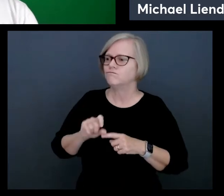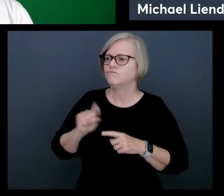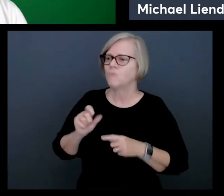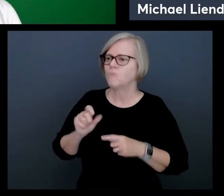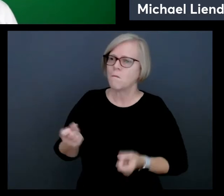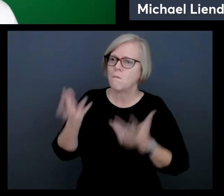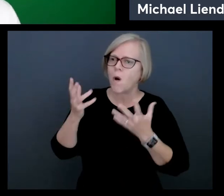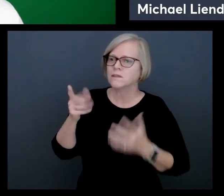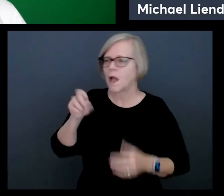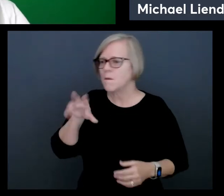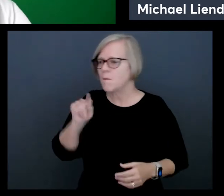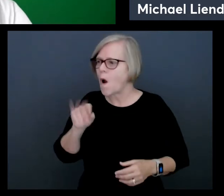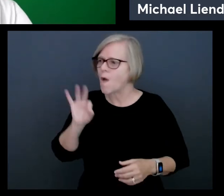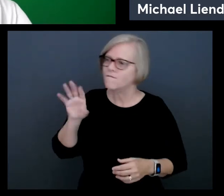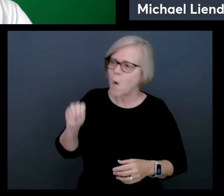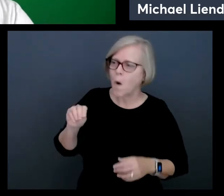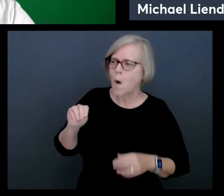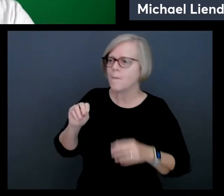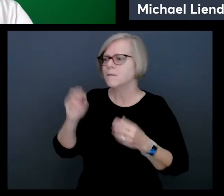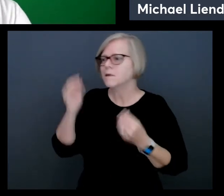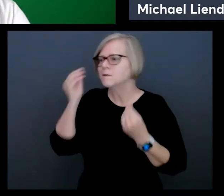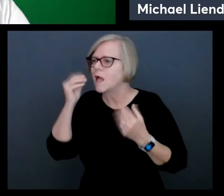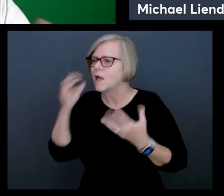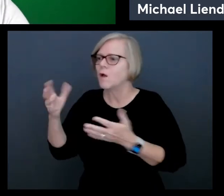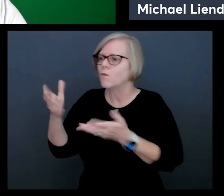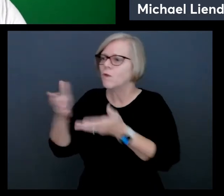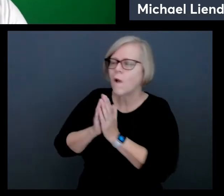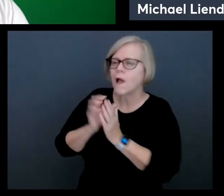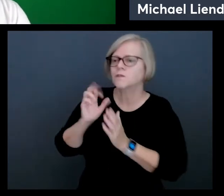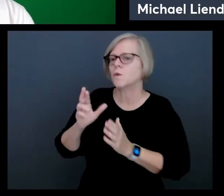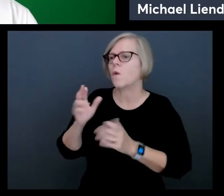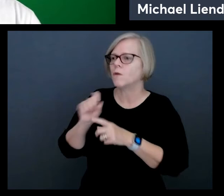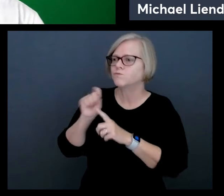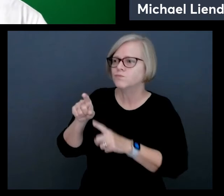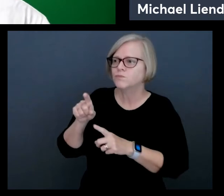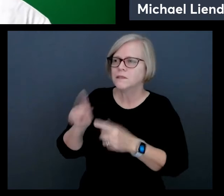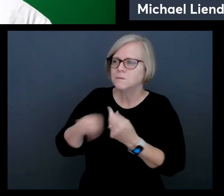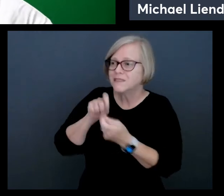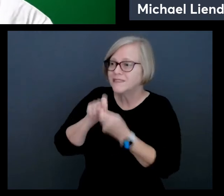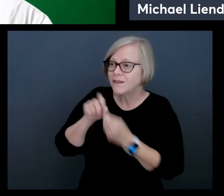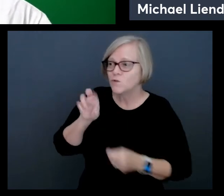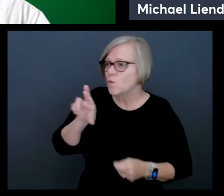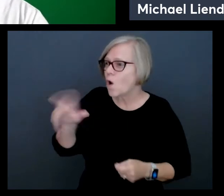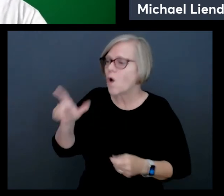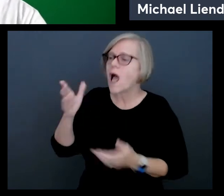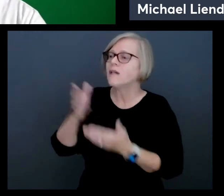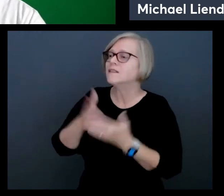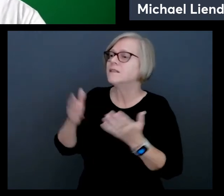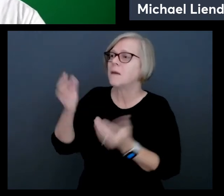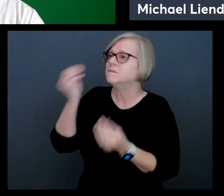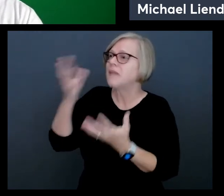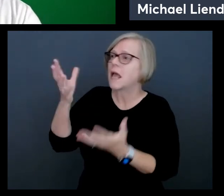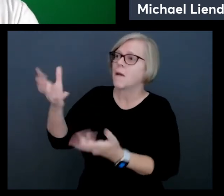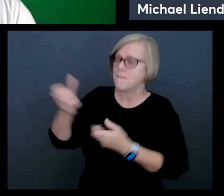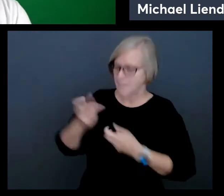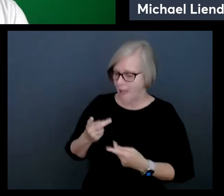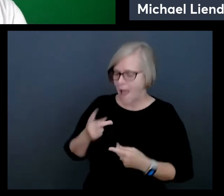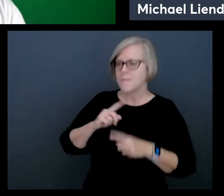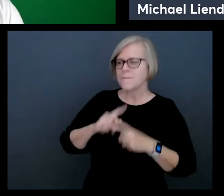You send up maybe a multi-part form data request or you hit a specific URL and then you get some data back,